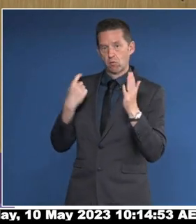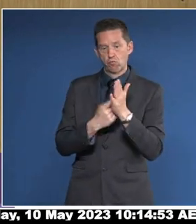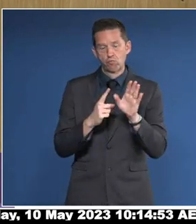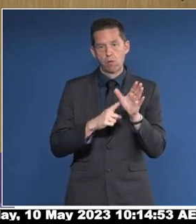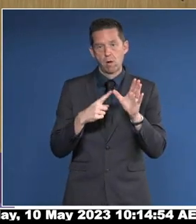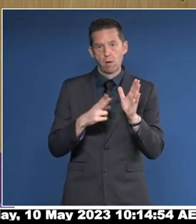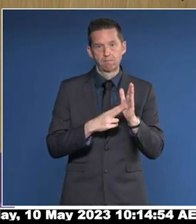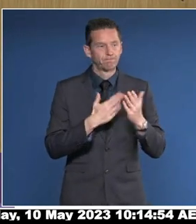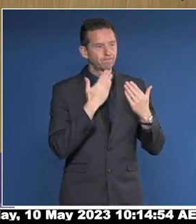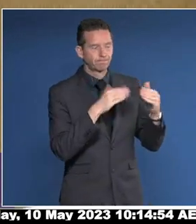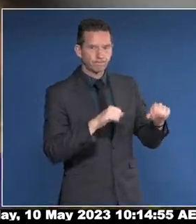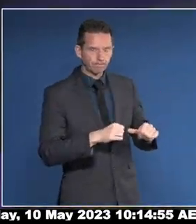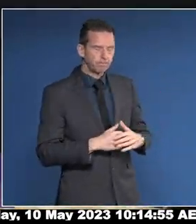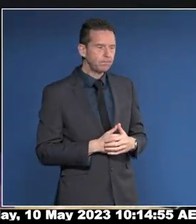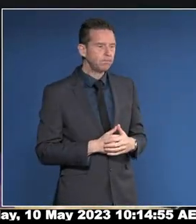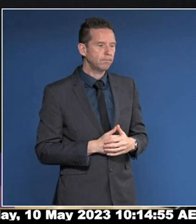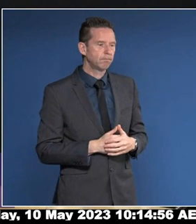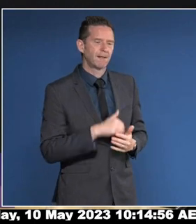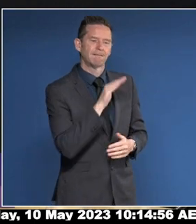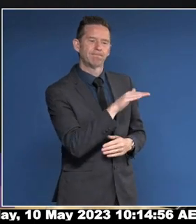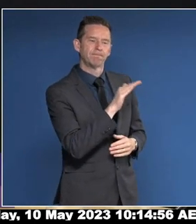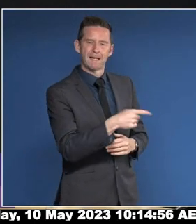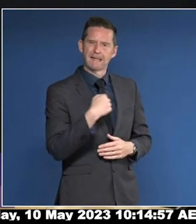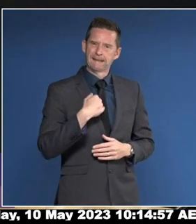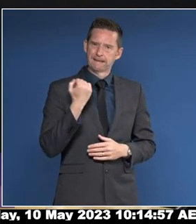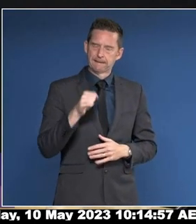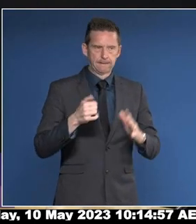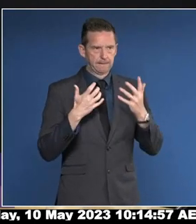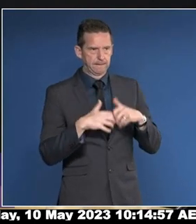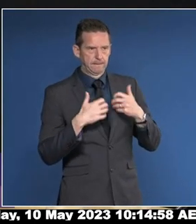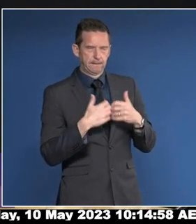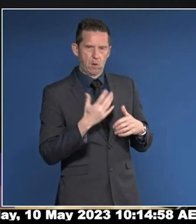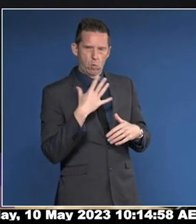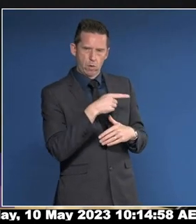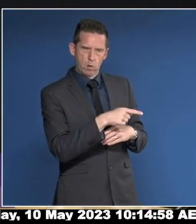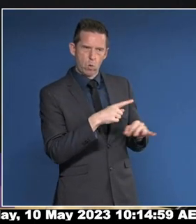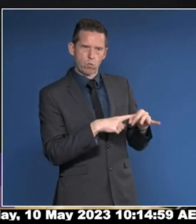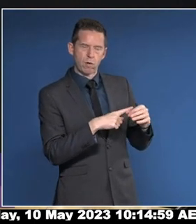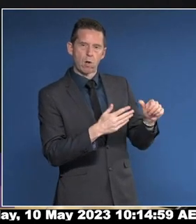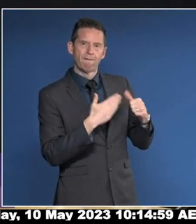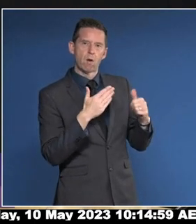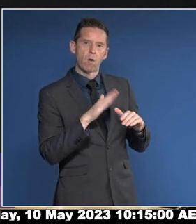Ms Crawford, I'm still trying to comprehend your answer to the question that these boys did not experience violence.